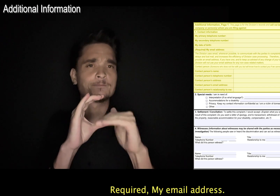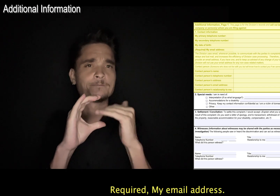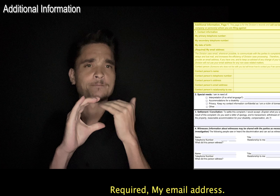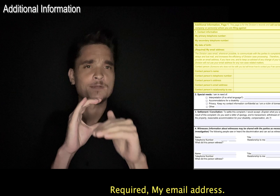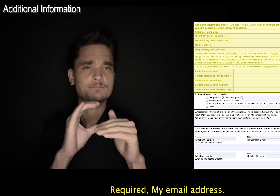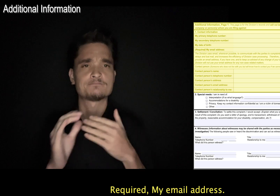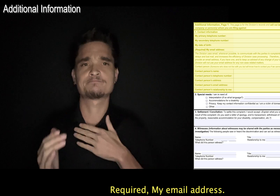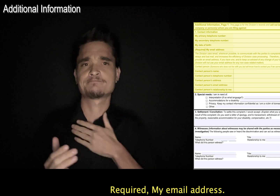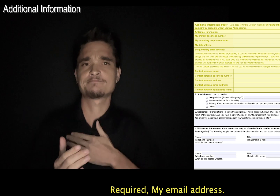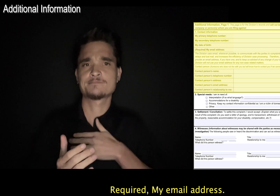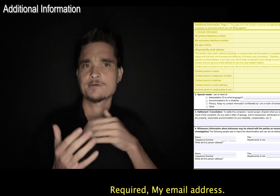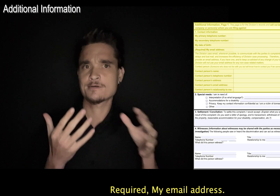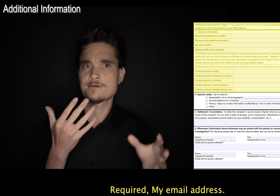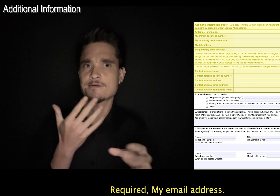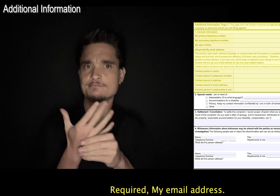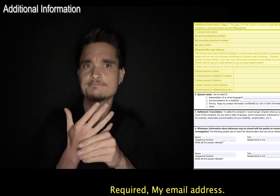Required, My email address.